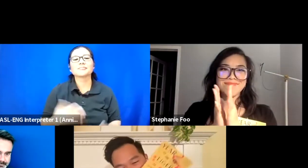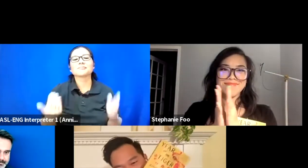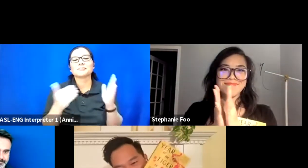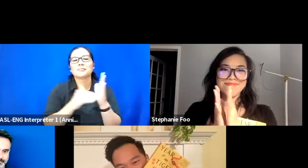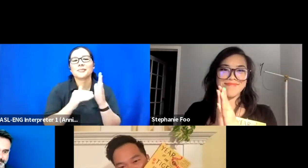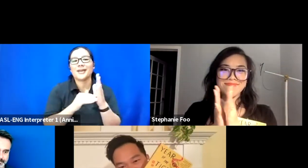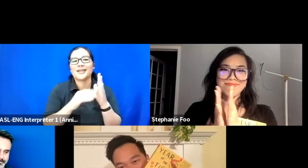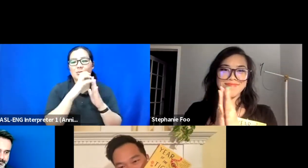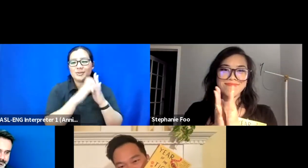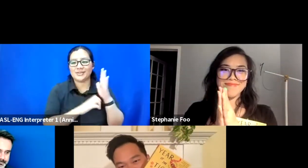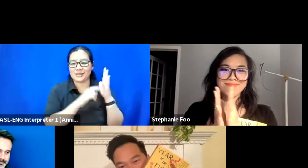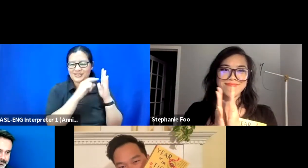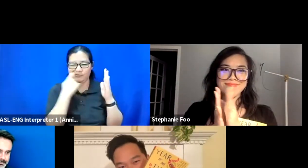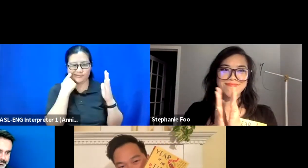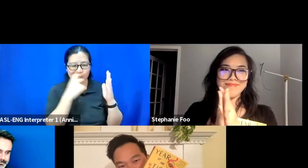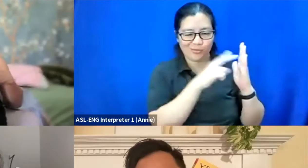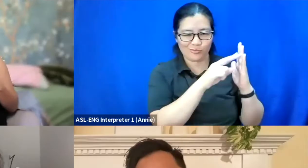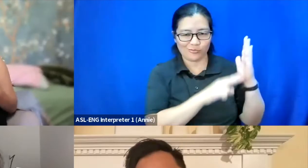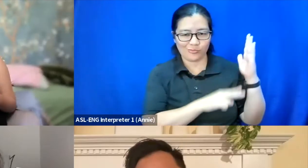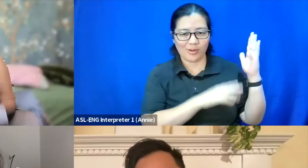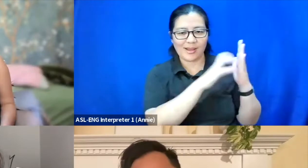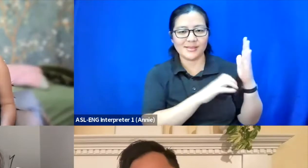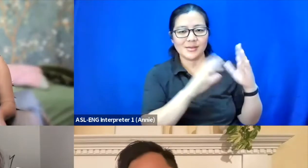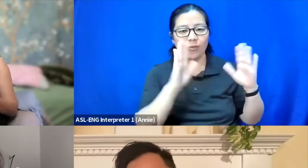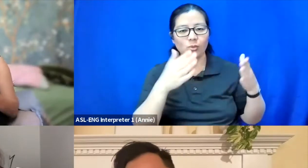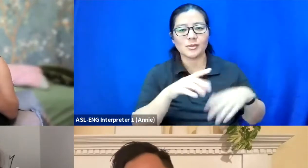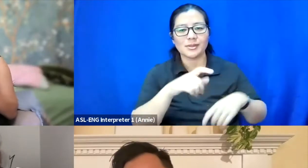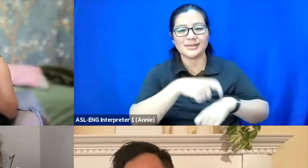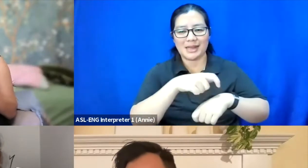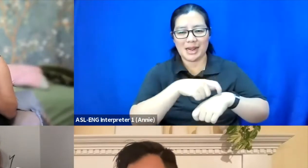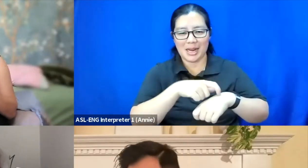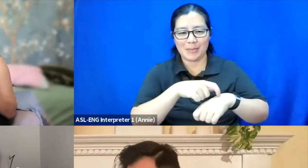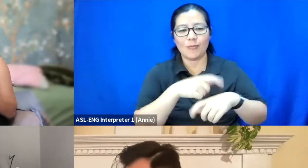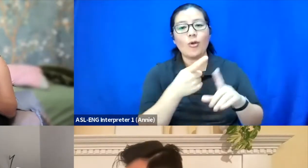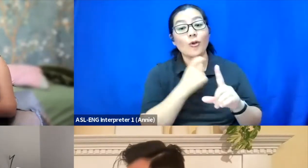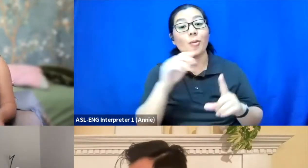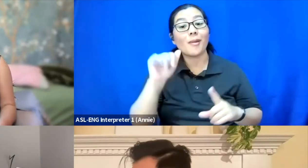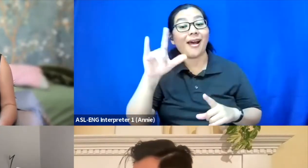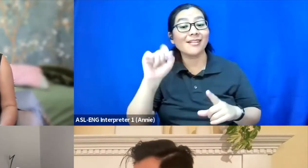And one of them I wanted to share because it was funny and brave